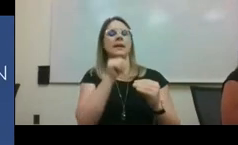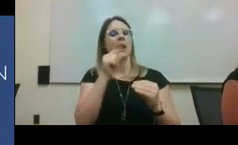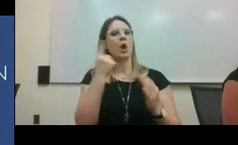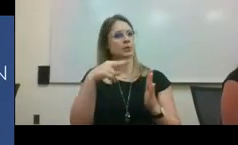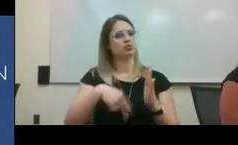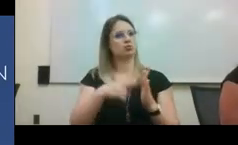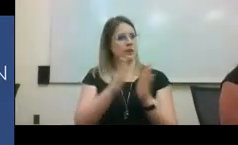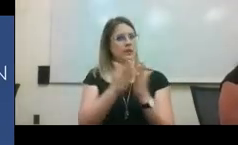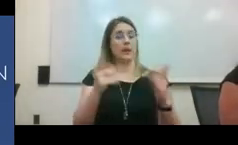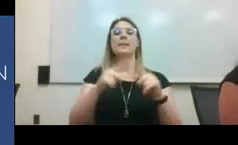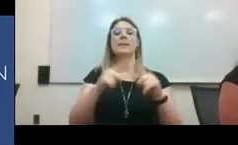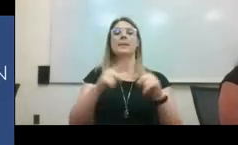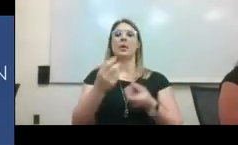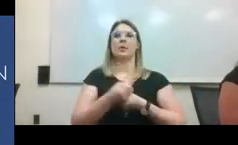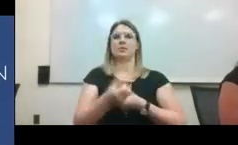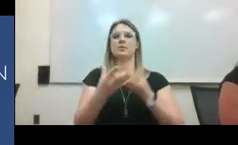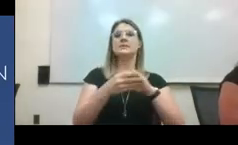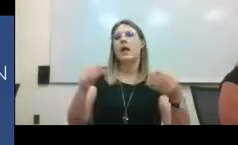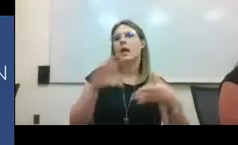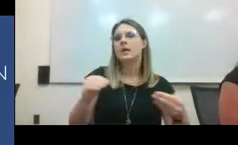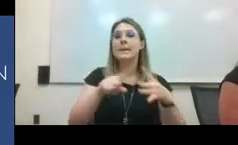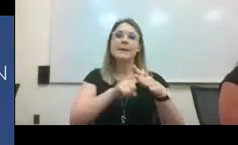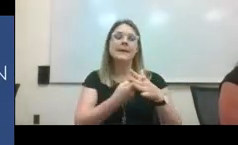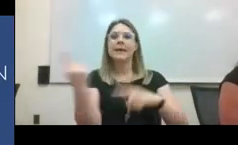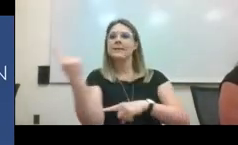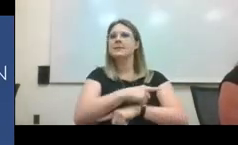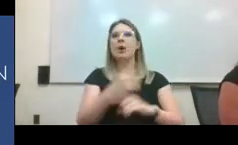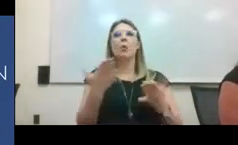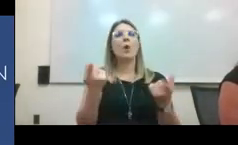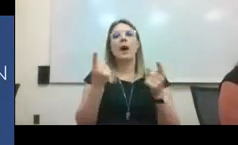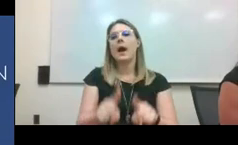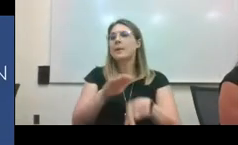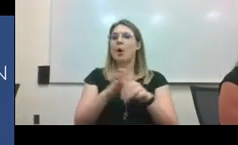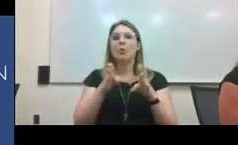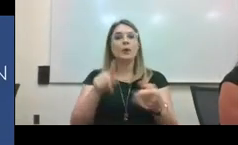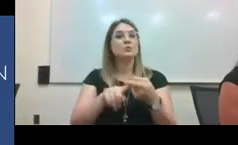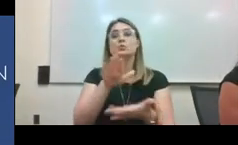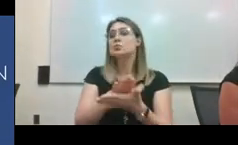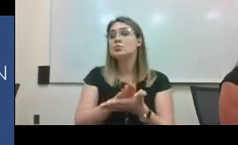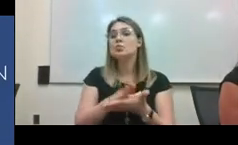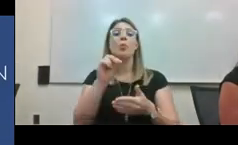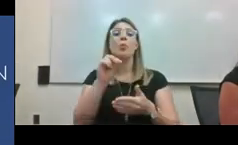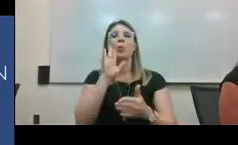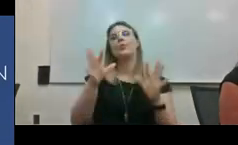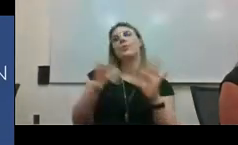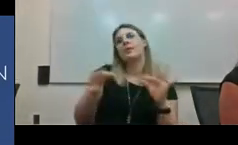that they would tell stories at the beginning of the day about what happened on the way to school or what happened last night. Some kind of natural storytelling